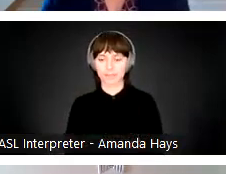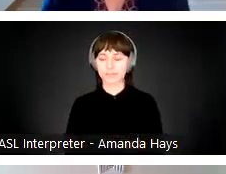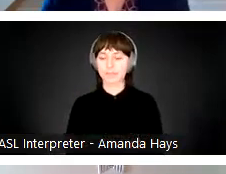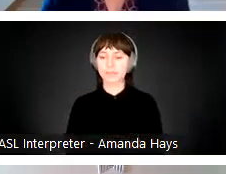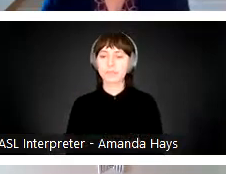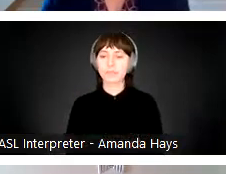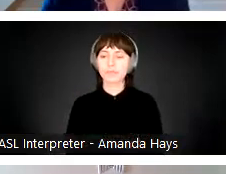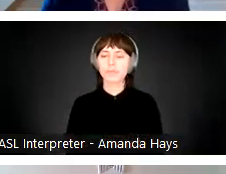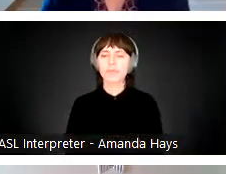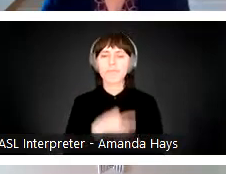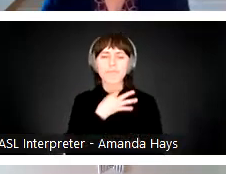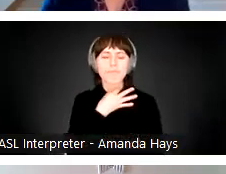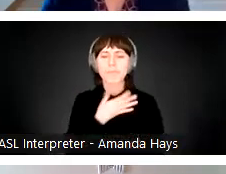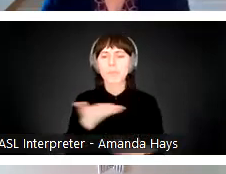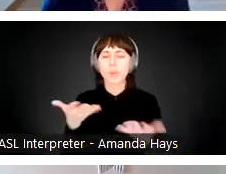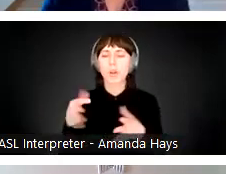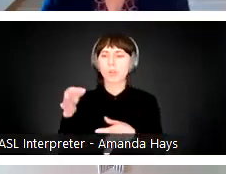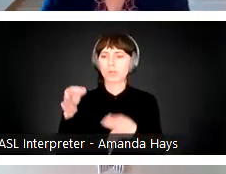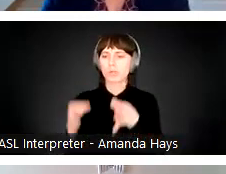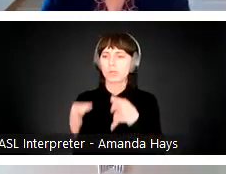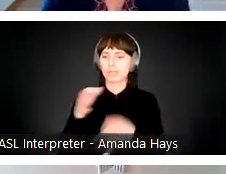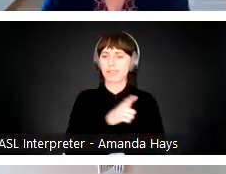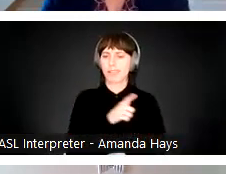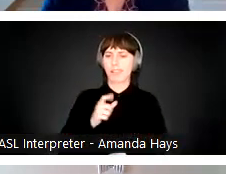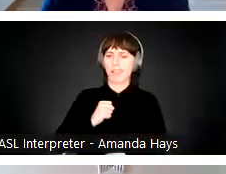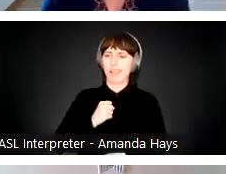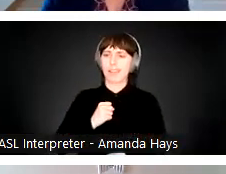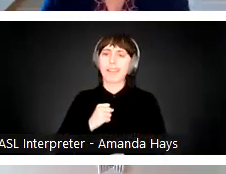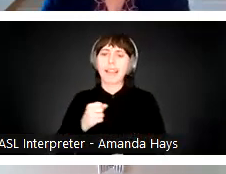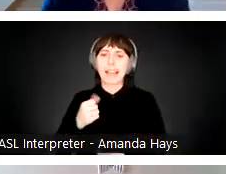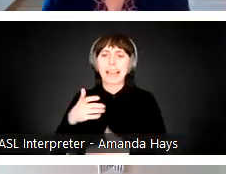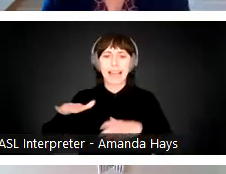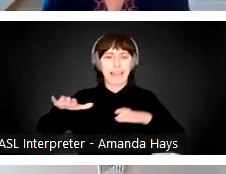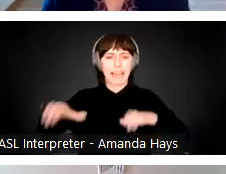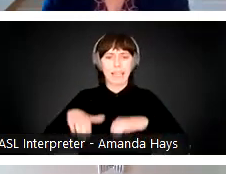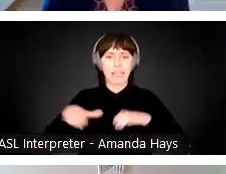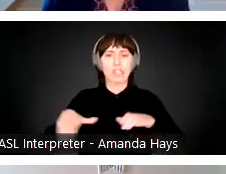legislative, or administrative action